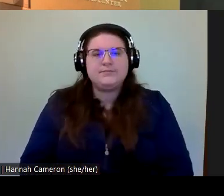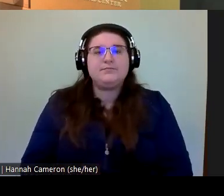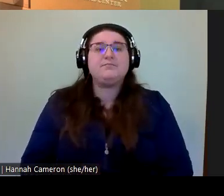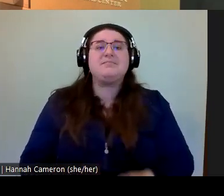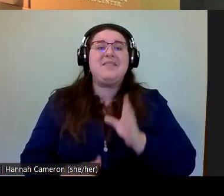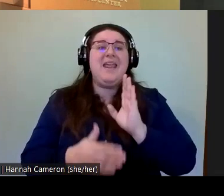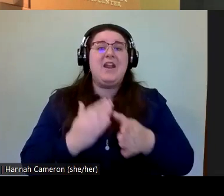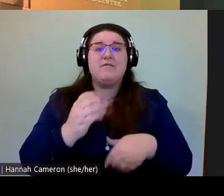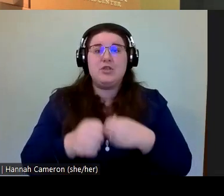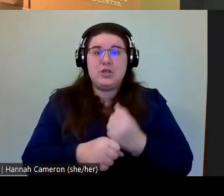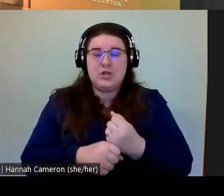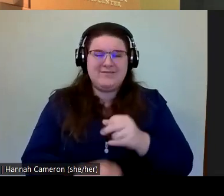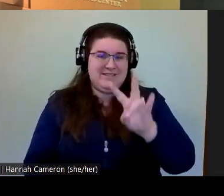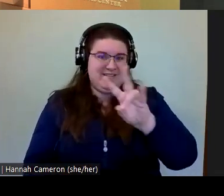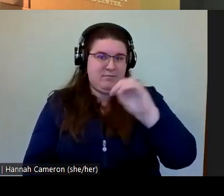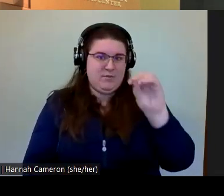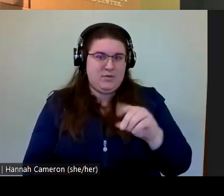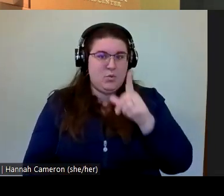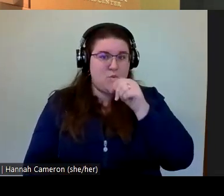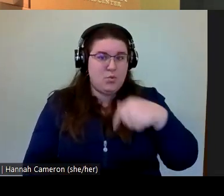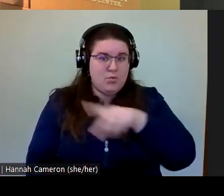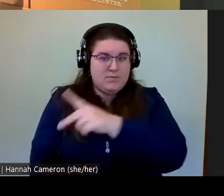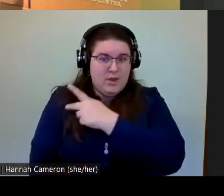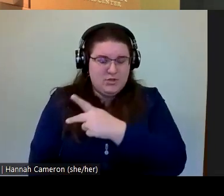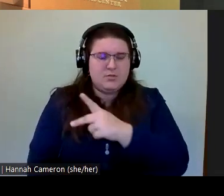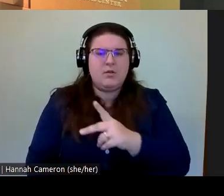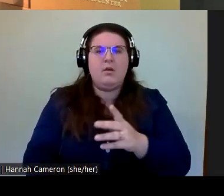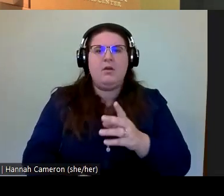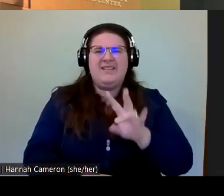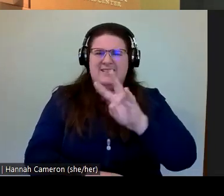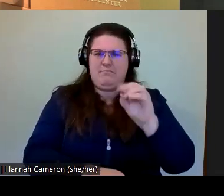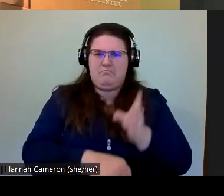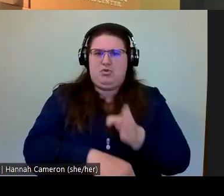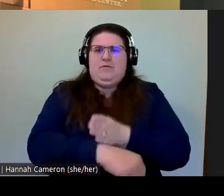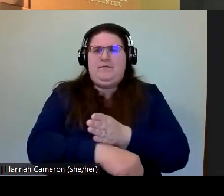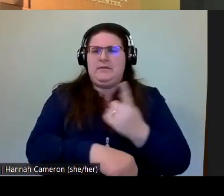who came into this trial had a significant Improvement in their depression uh and uh